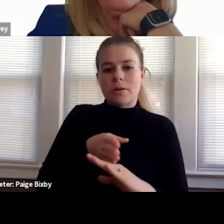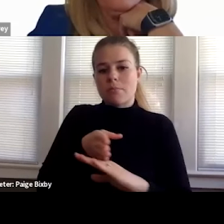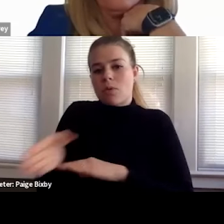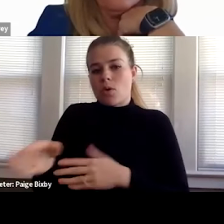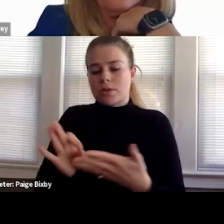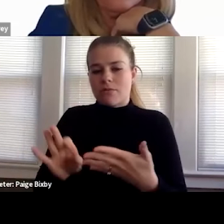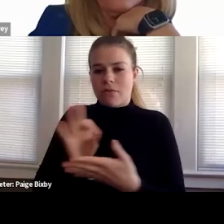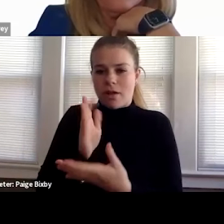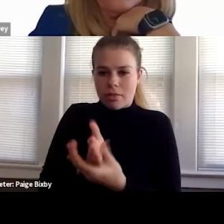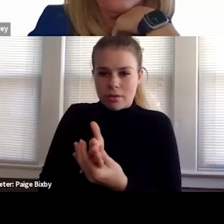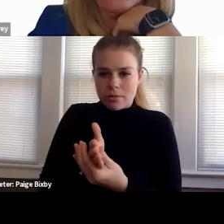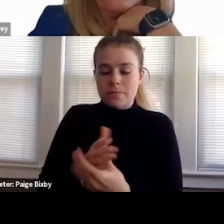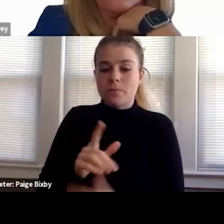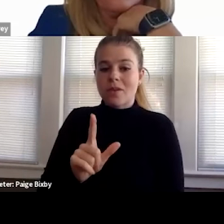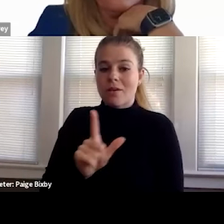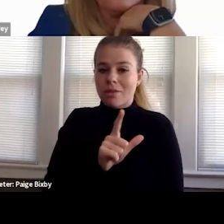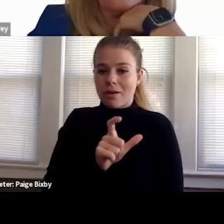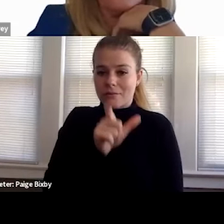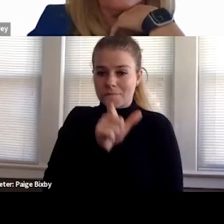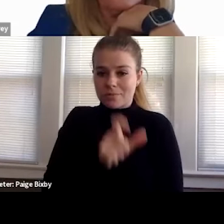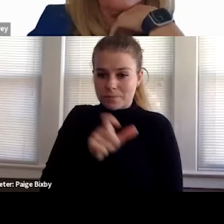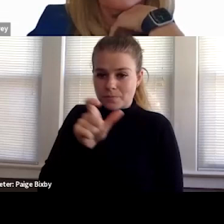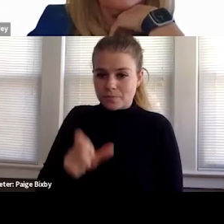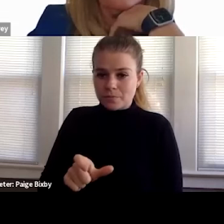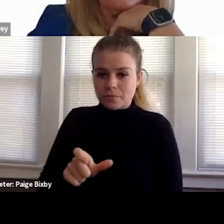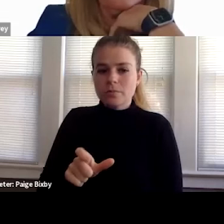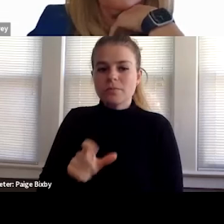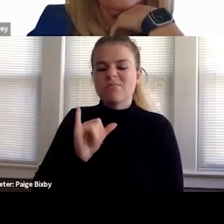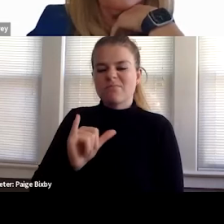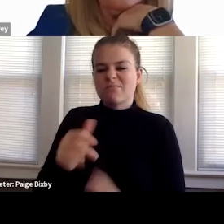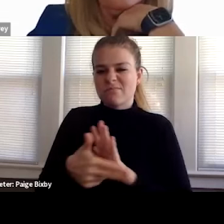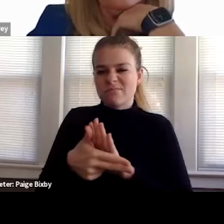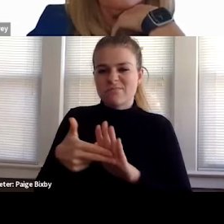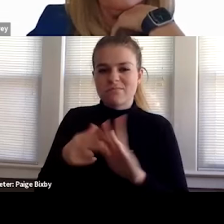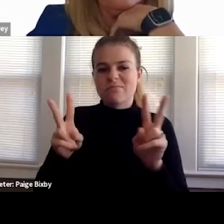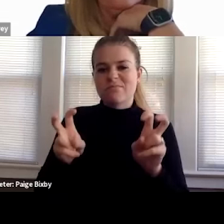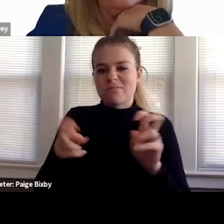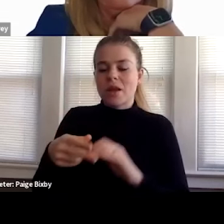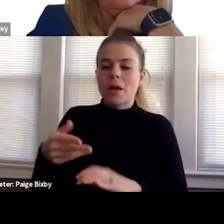So the ones on the left of your screen, these are considered pre-filing models.